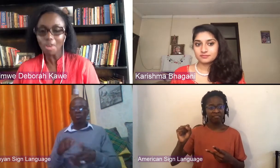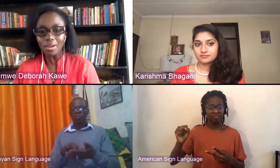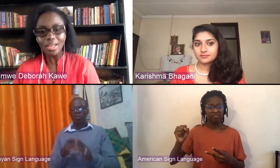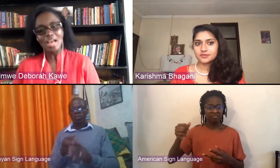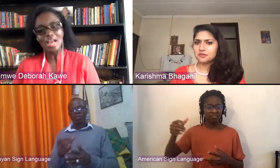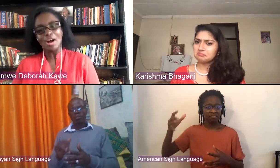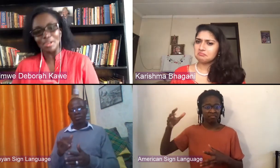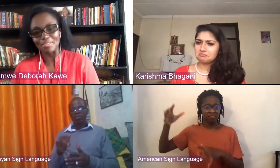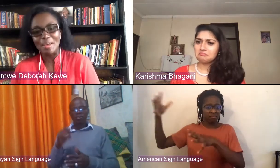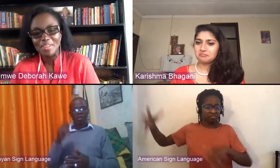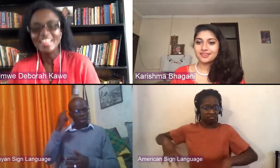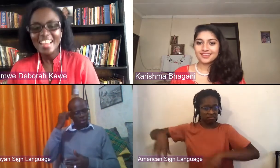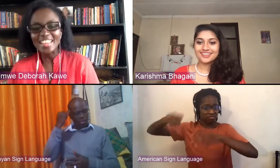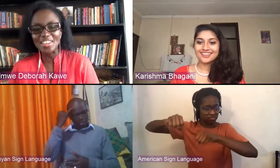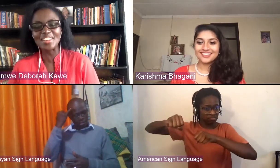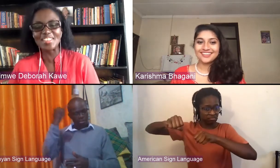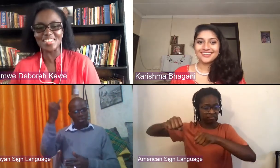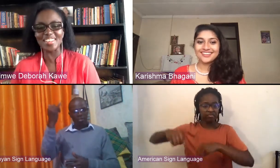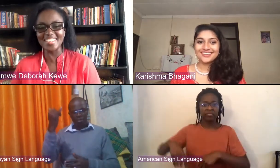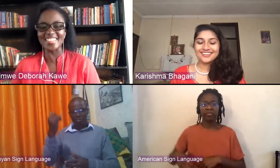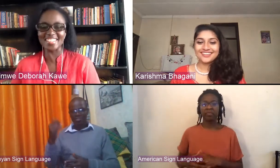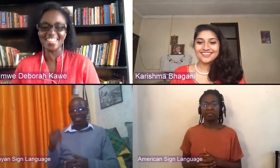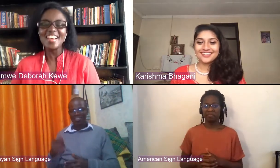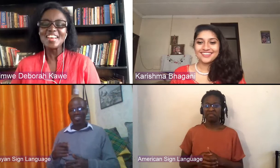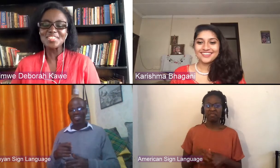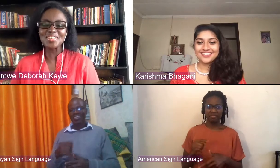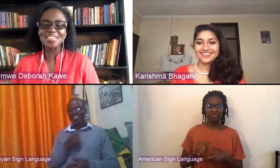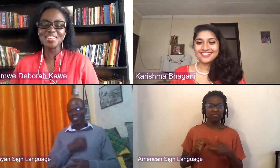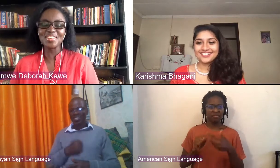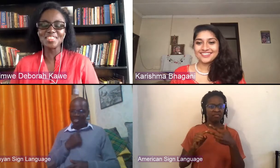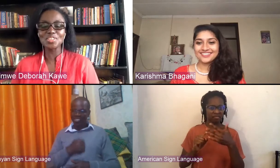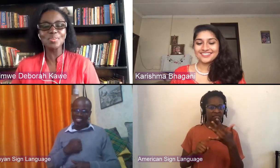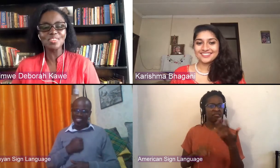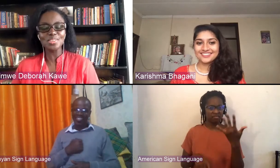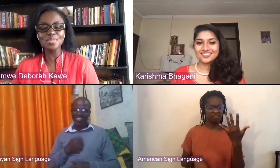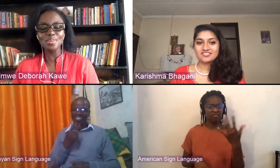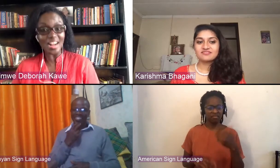all of them introduced to us, you know